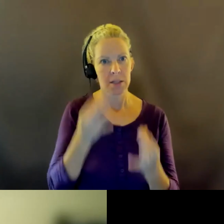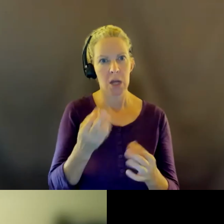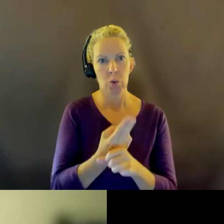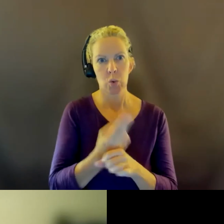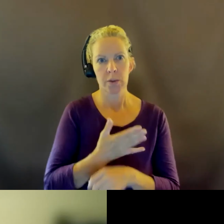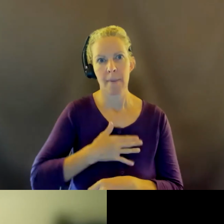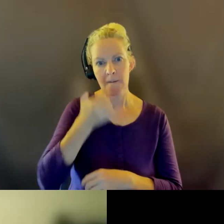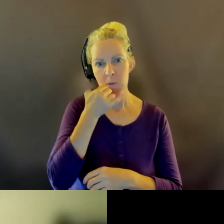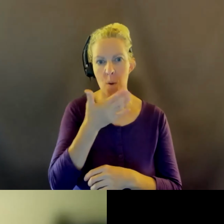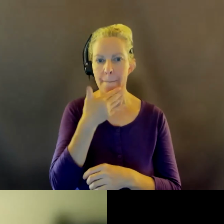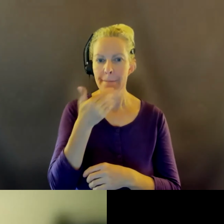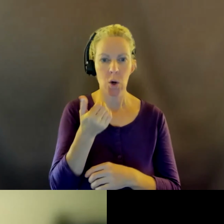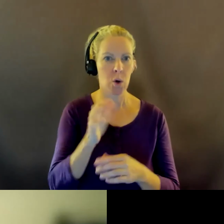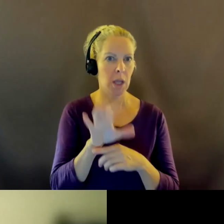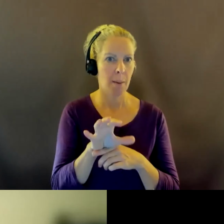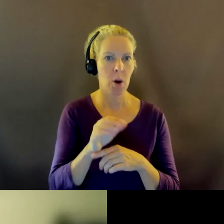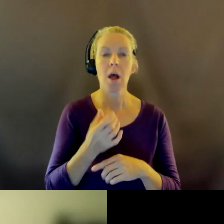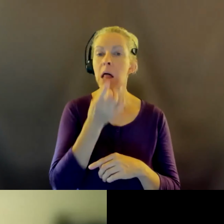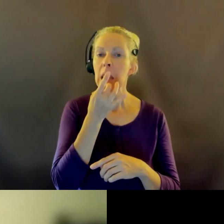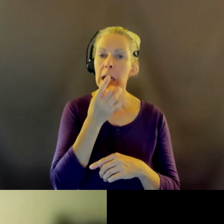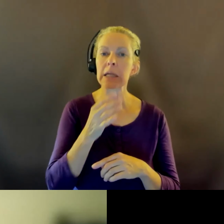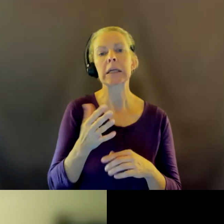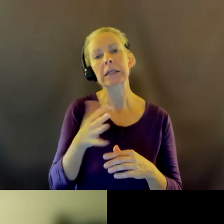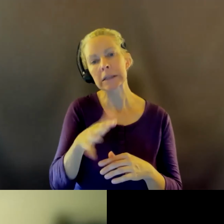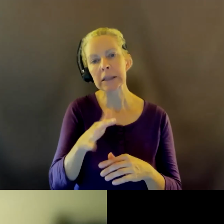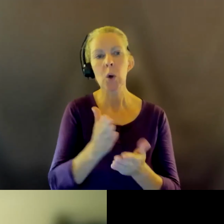it's better. And a good microphone.